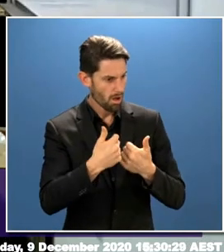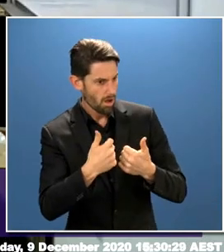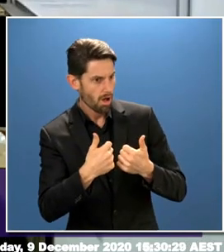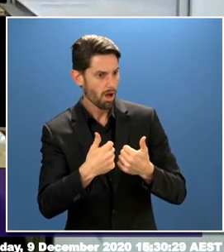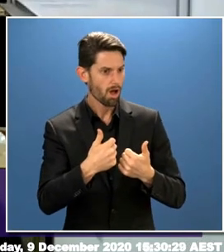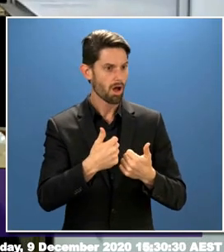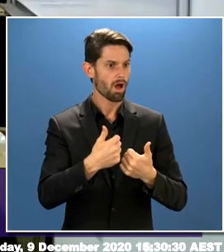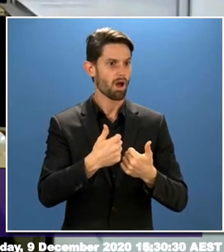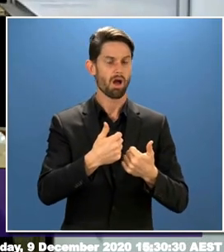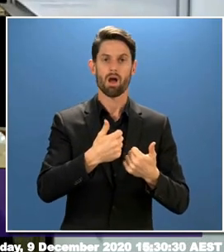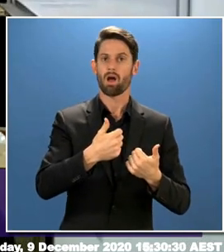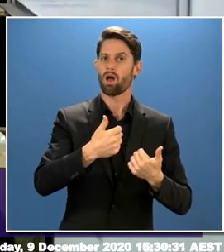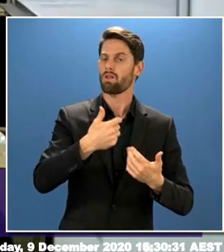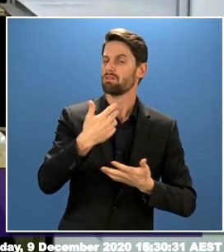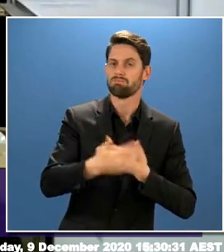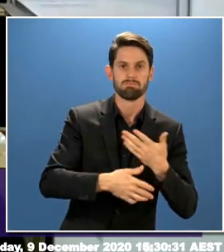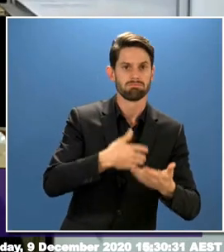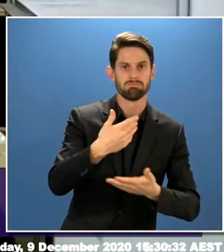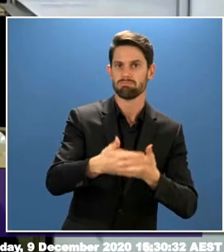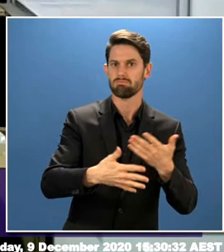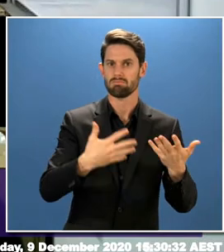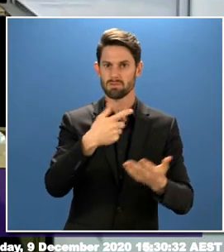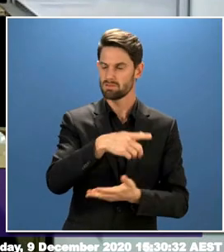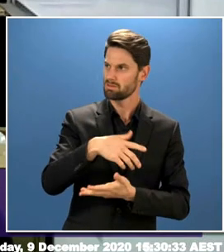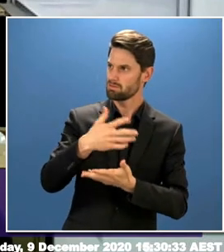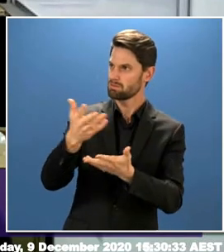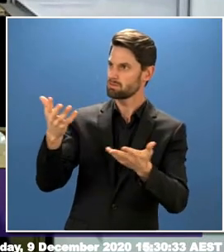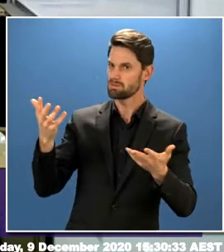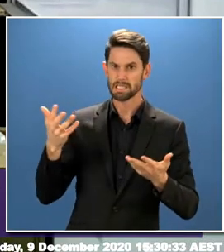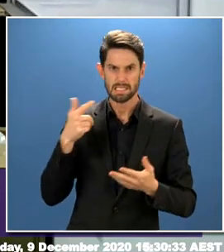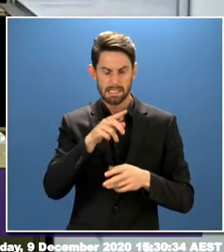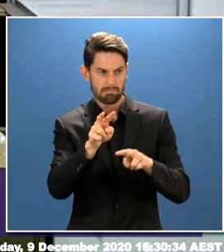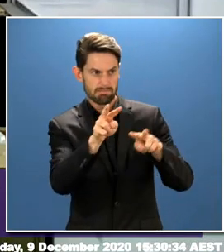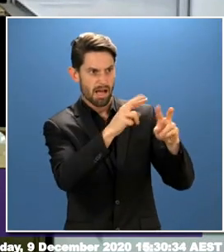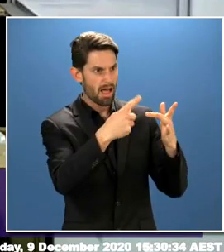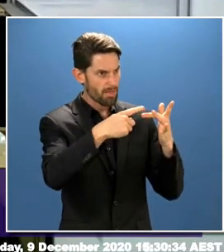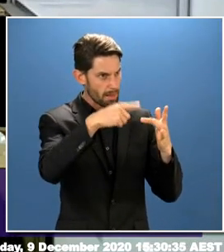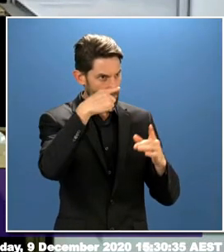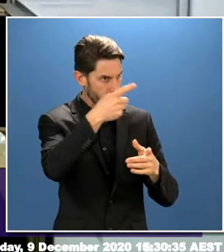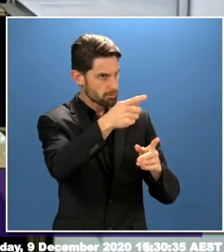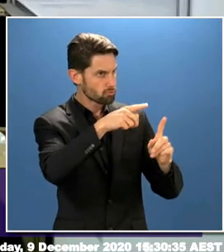of demeaning experiences, so decided and was inspired by role models of others, that he saw.